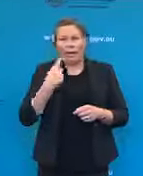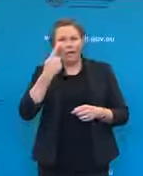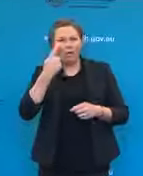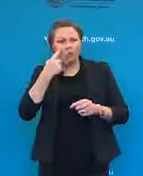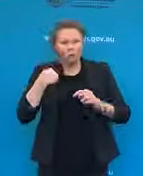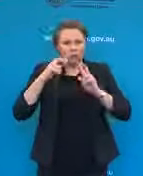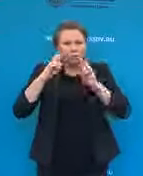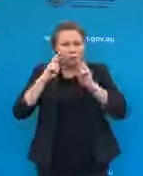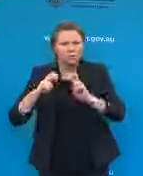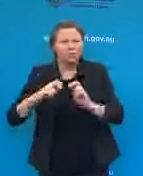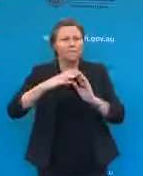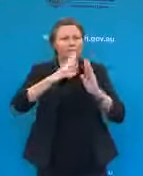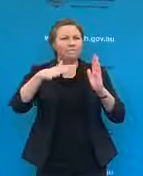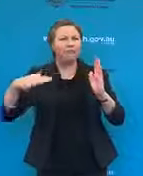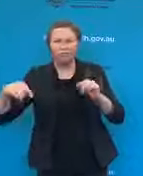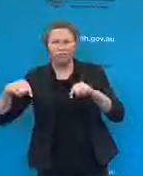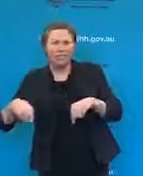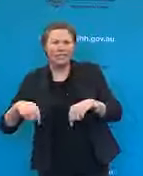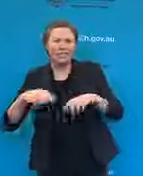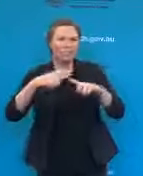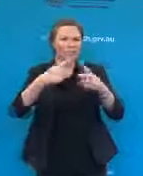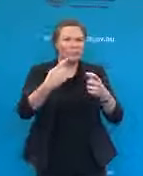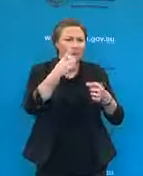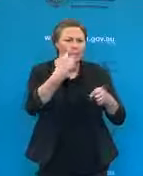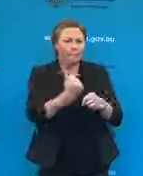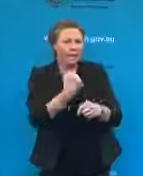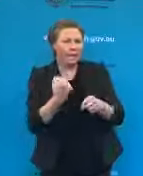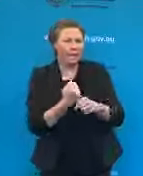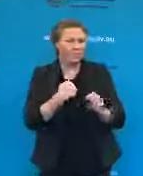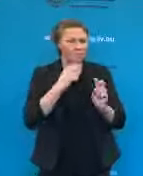Australia. For some of those types of vaccines we potentially do have good